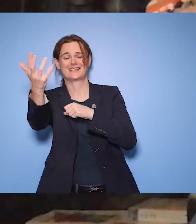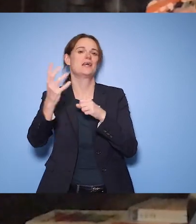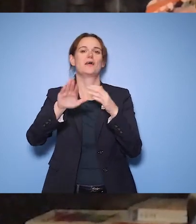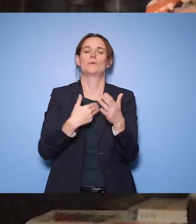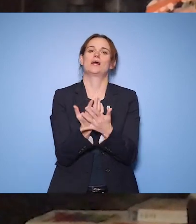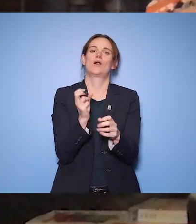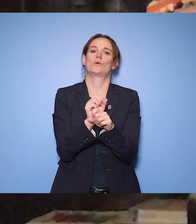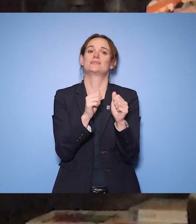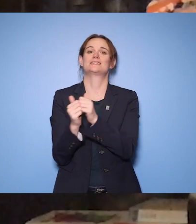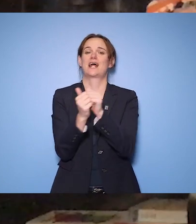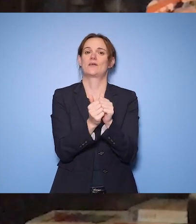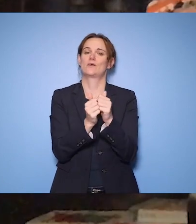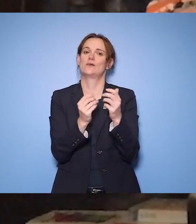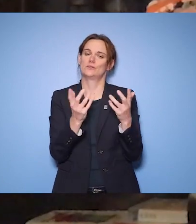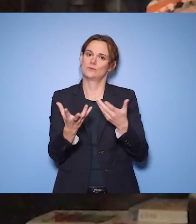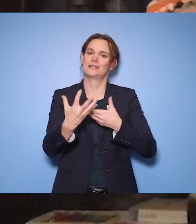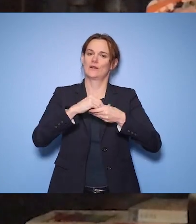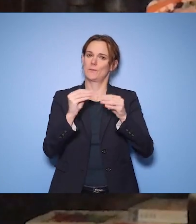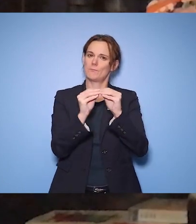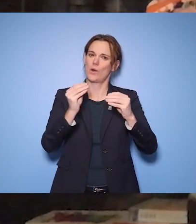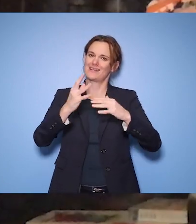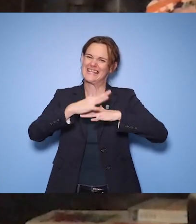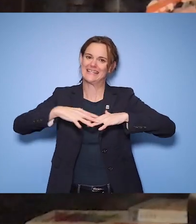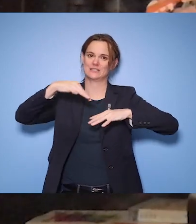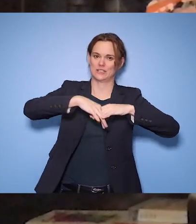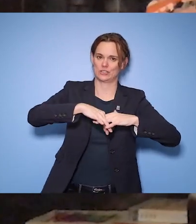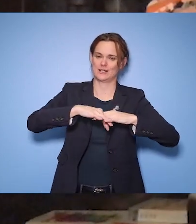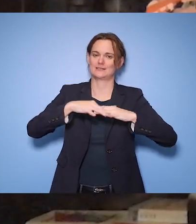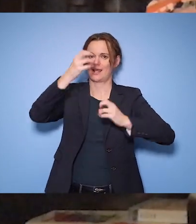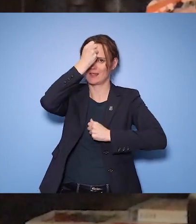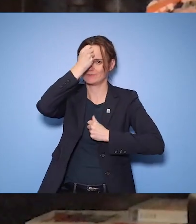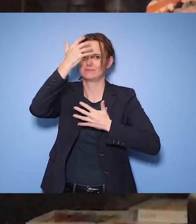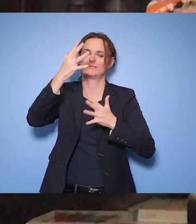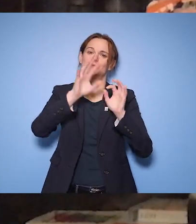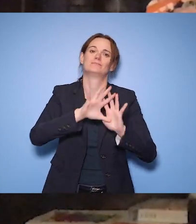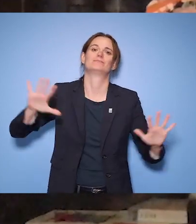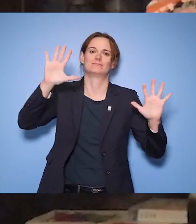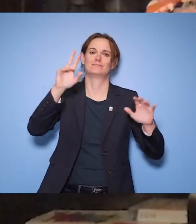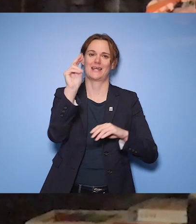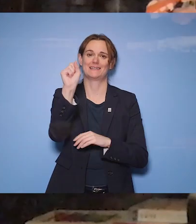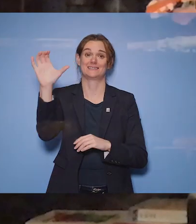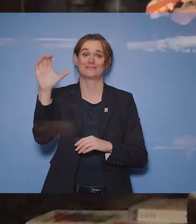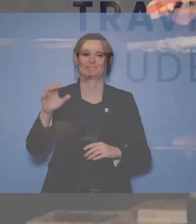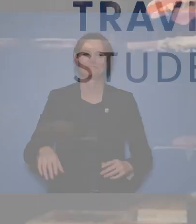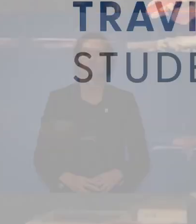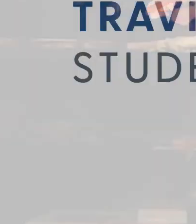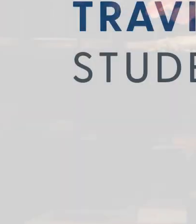to begin the process of indigenizing and decolonizing the work we do across the entire college.